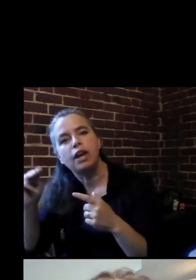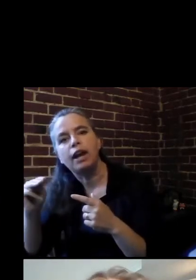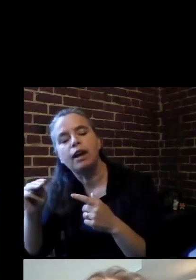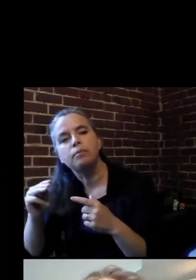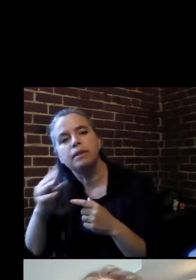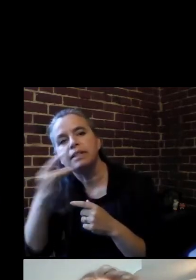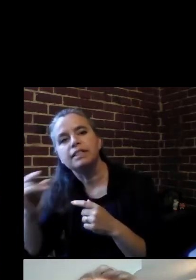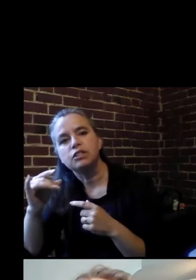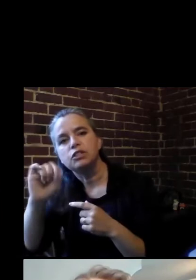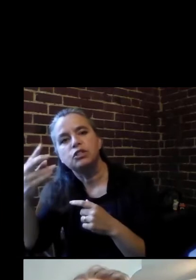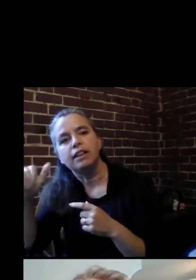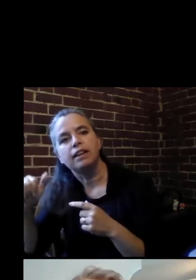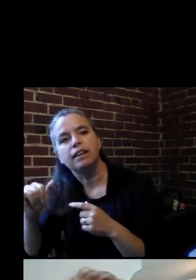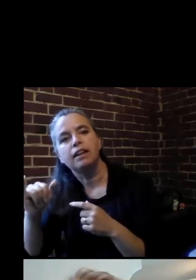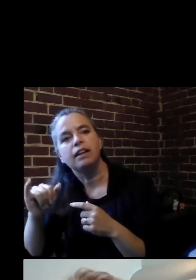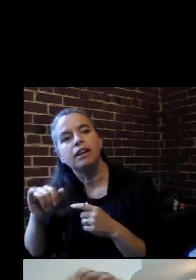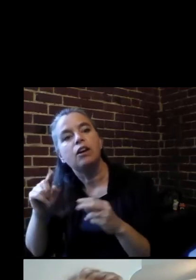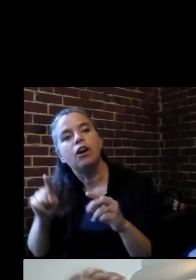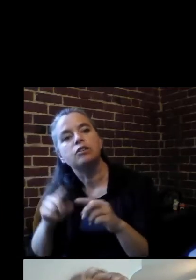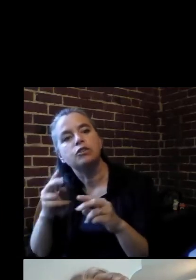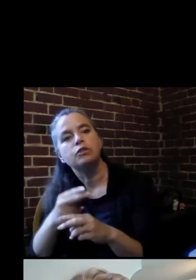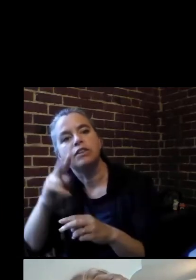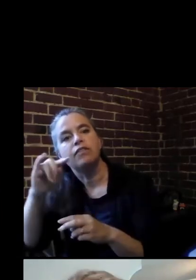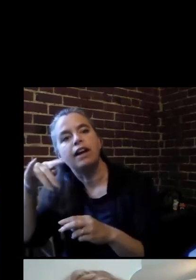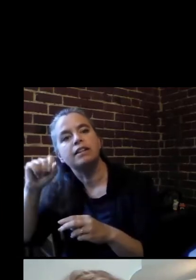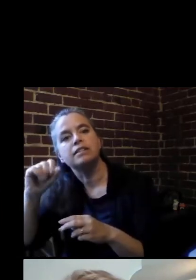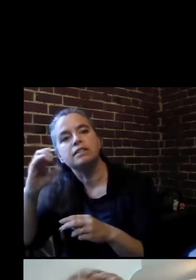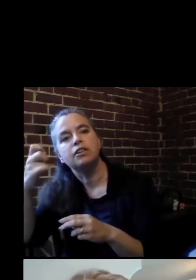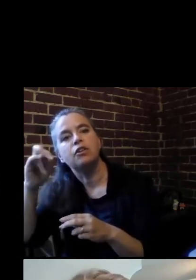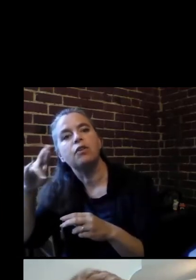And they also used Vitis cinerea, which is gray bark grape, for similar uses.